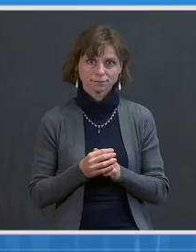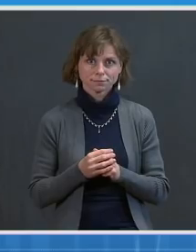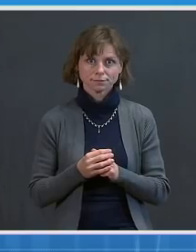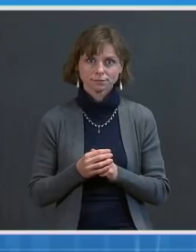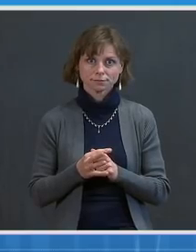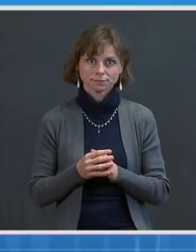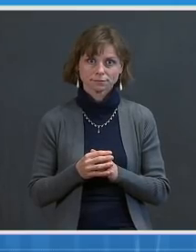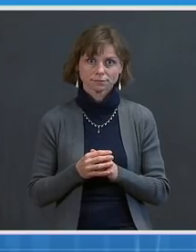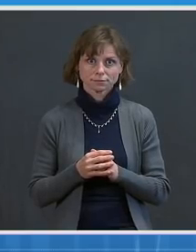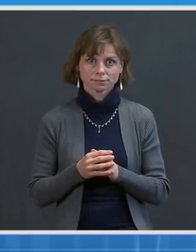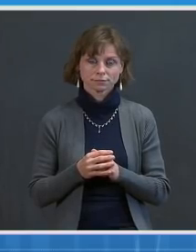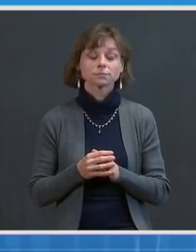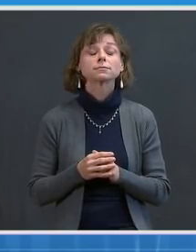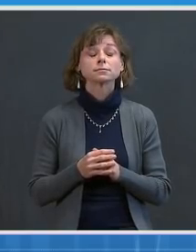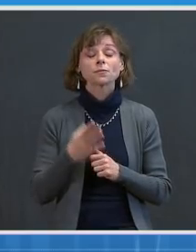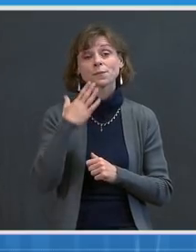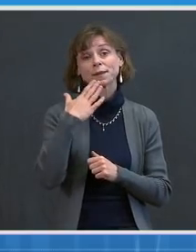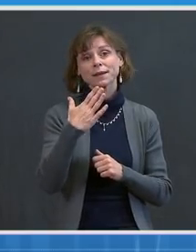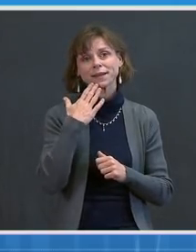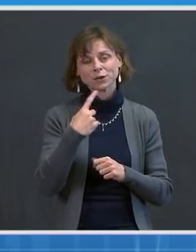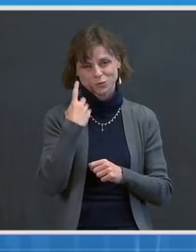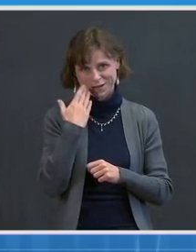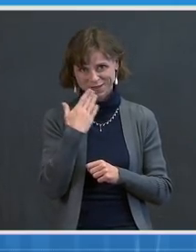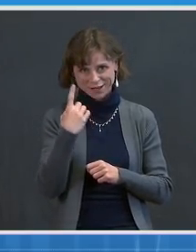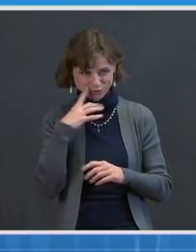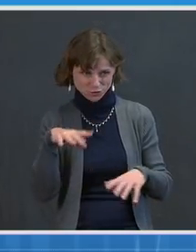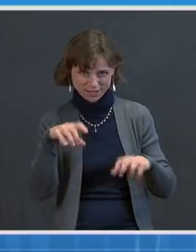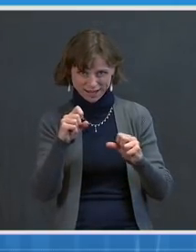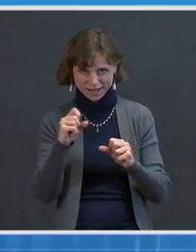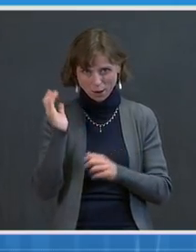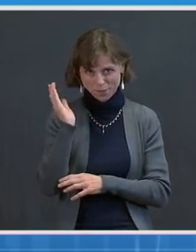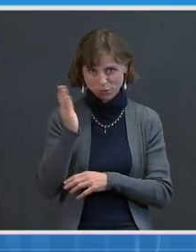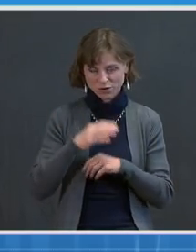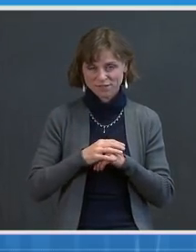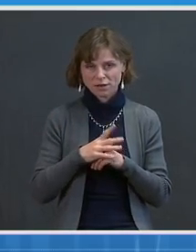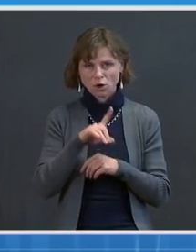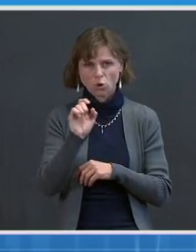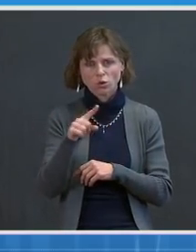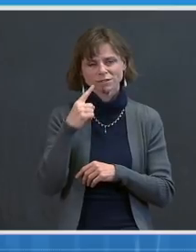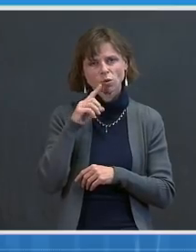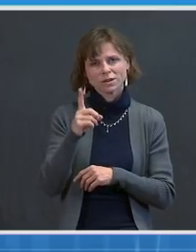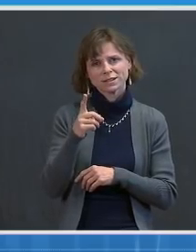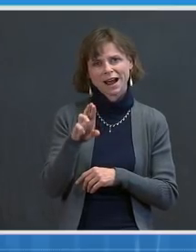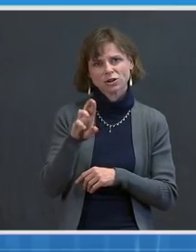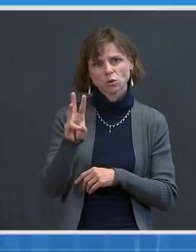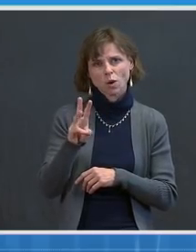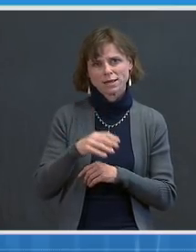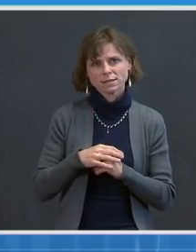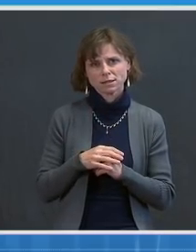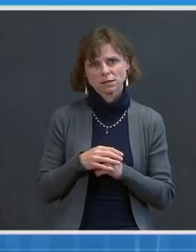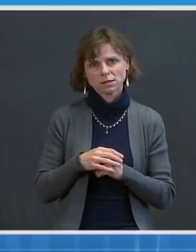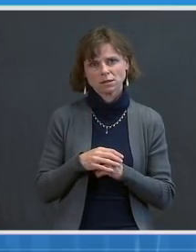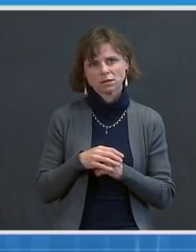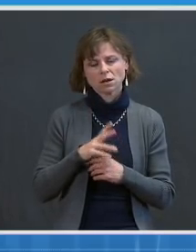The Press: Thank you, and thank you for doing this briefing. My question is for Dr. Walensky, regarding the new CDC guidance